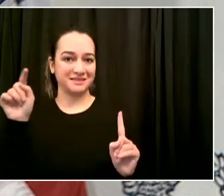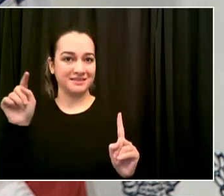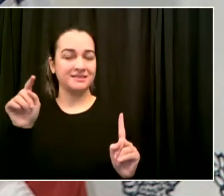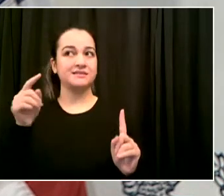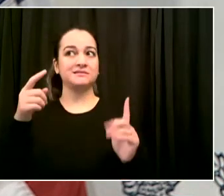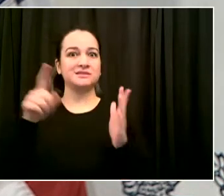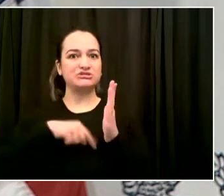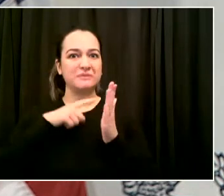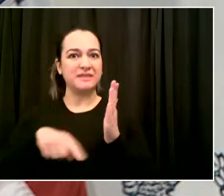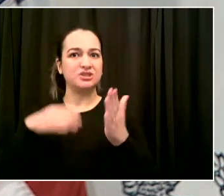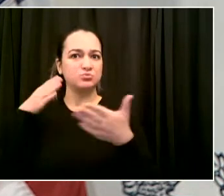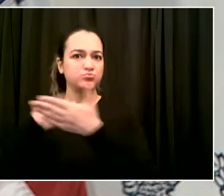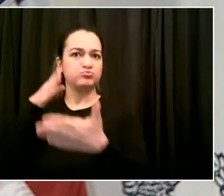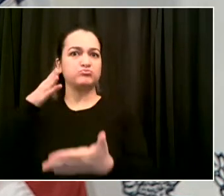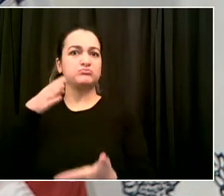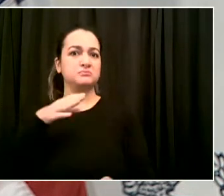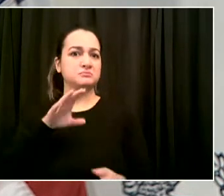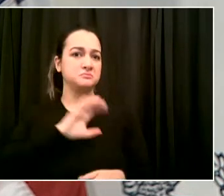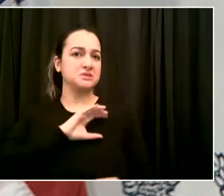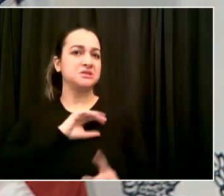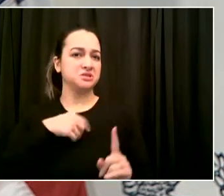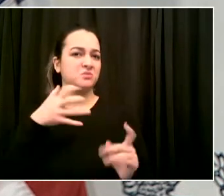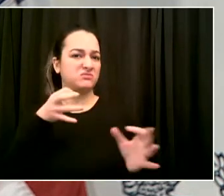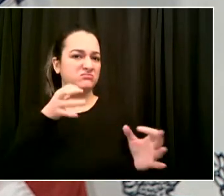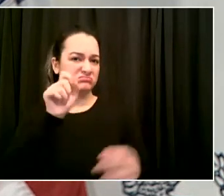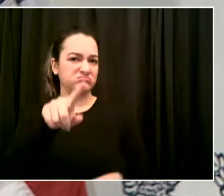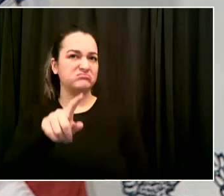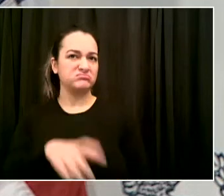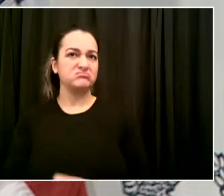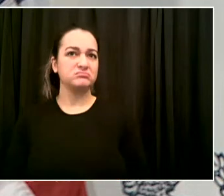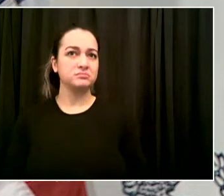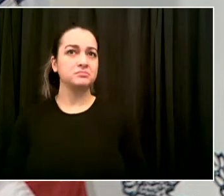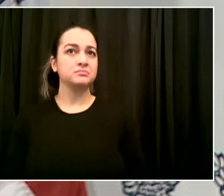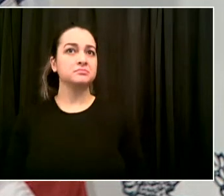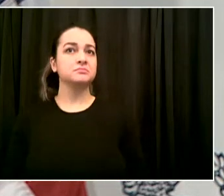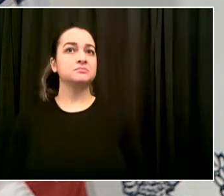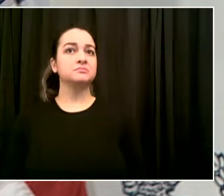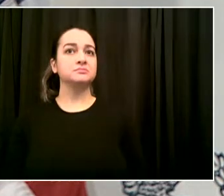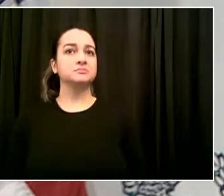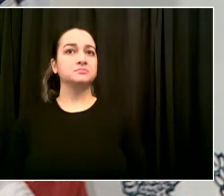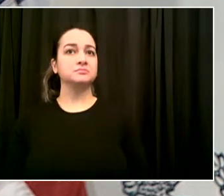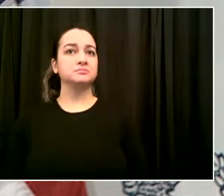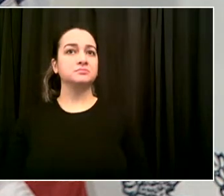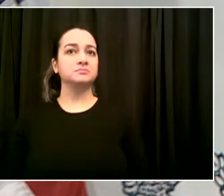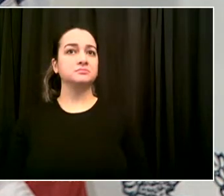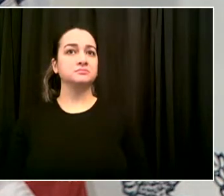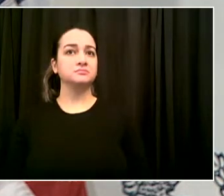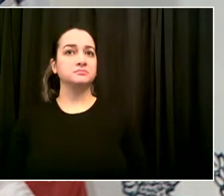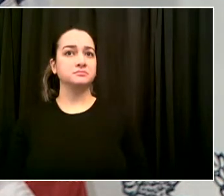EXPERIENCING HOMELESSNESS WHEN THEY TRIED TO SEEK HOUSING.